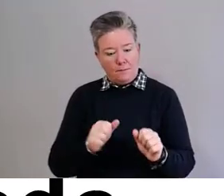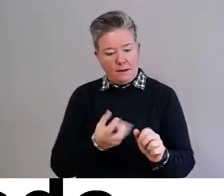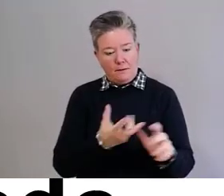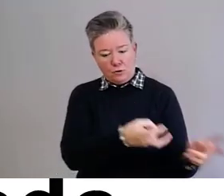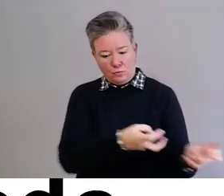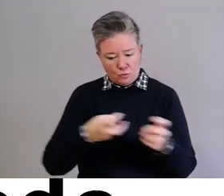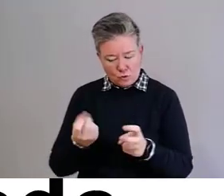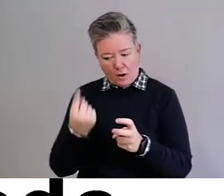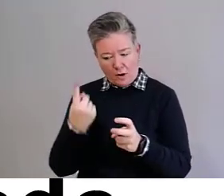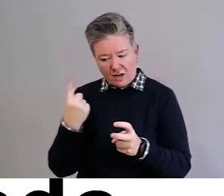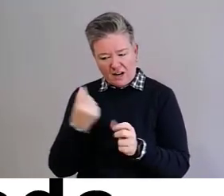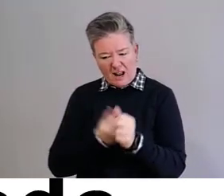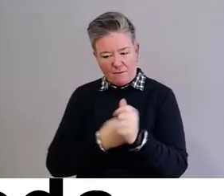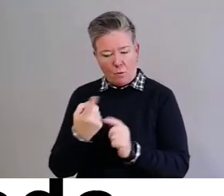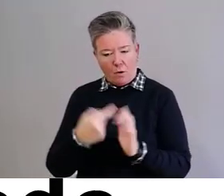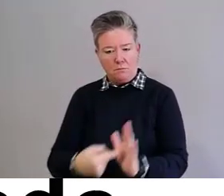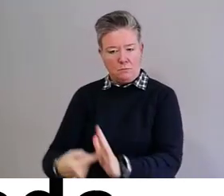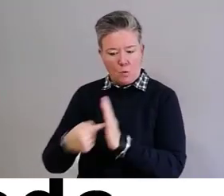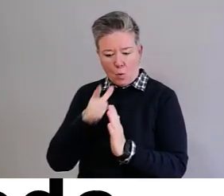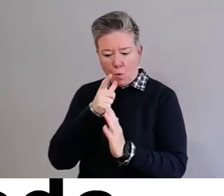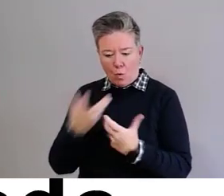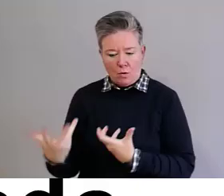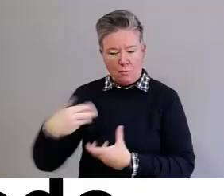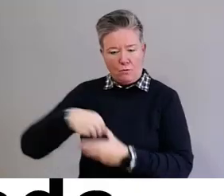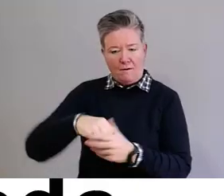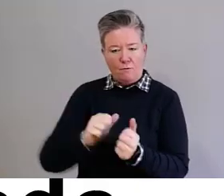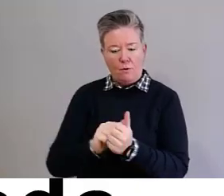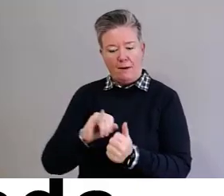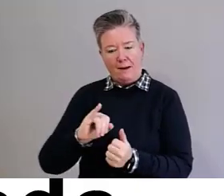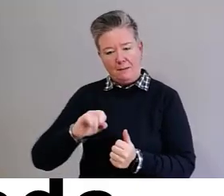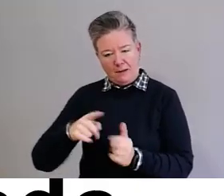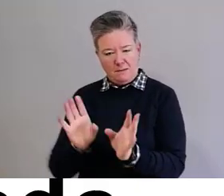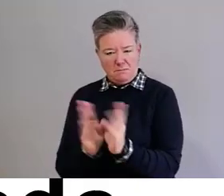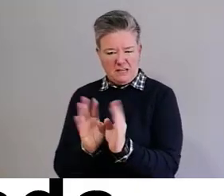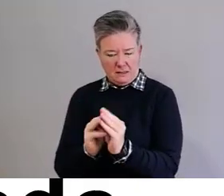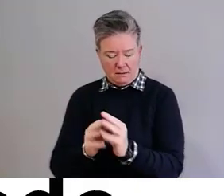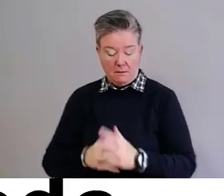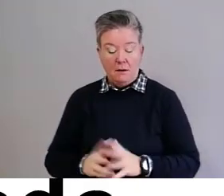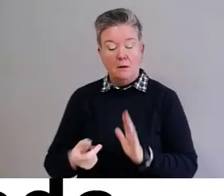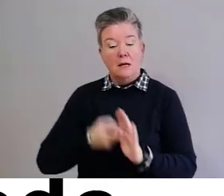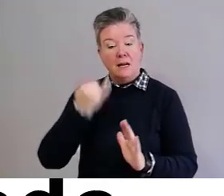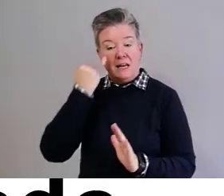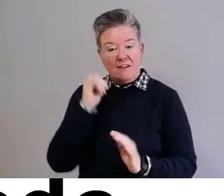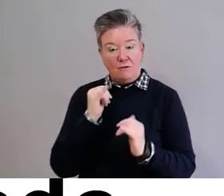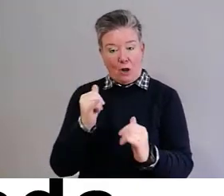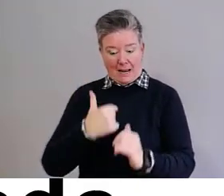by everyone at the IEP table. Sometimes, if you're like me, that feels